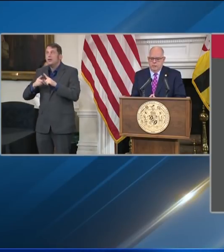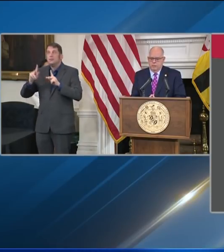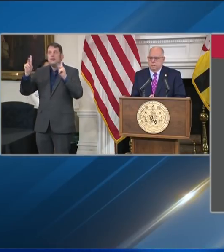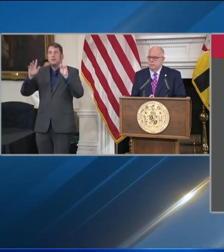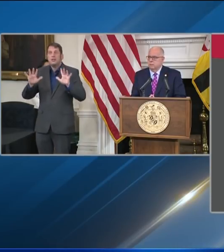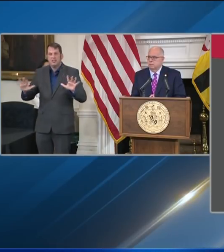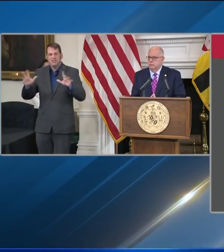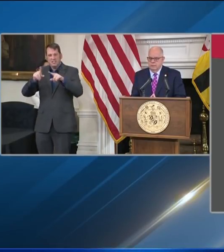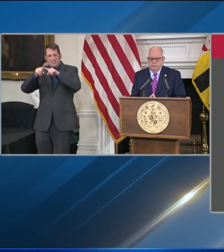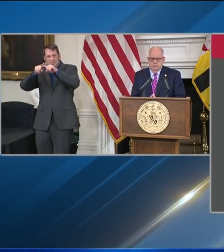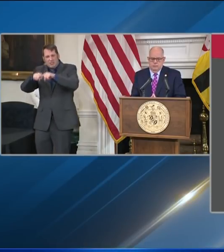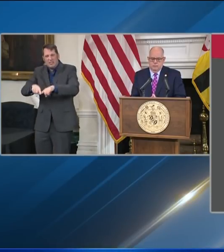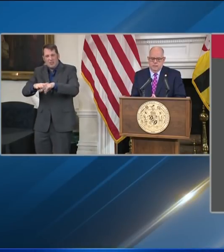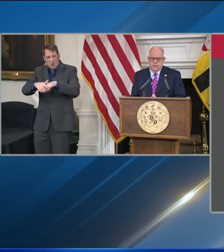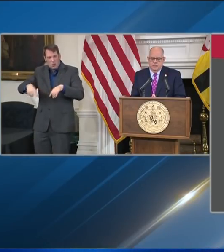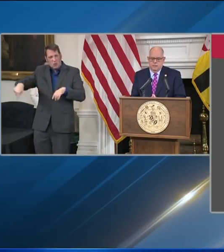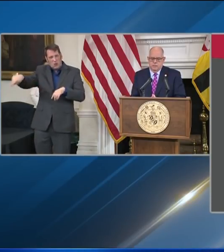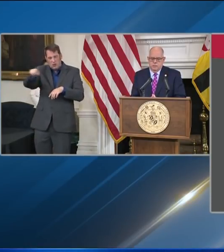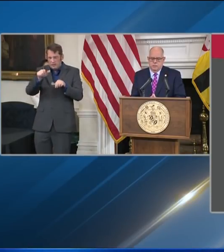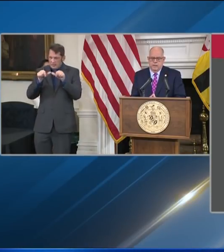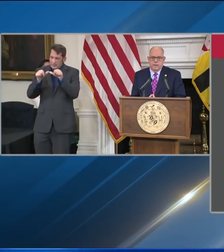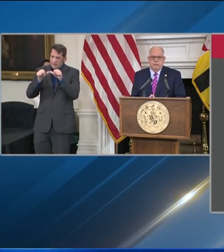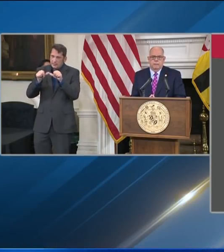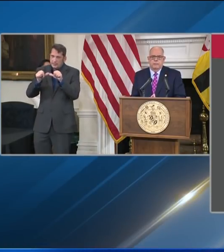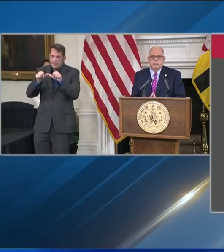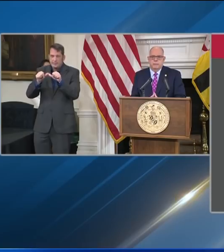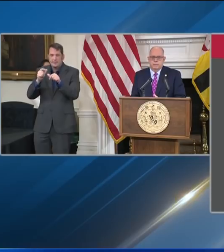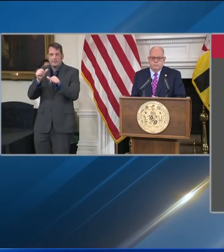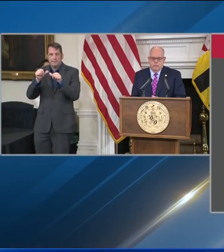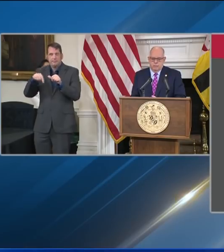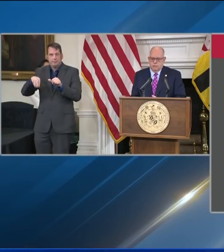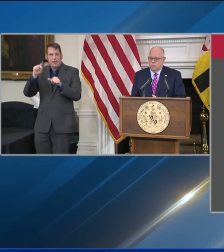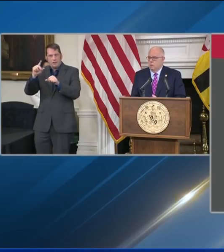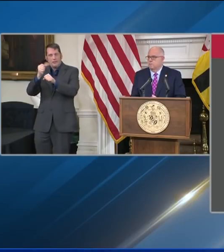YOUR NEIGHBORS ARE COUNTING ON YOU AND YOUR FELLOW MARYLANDERS.